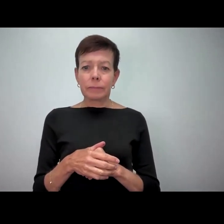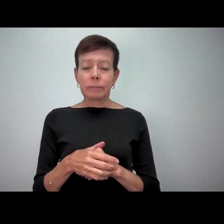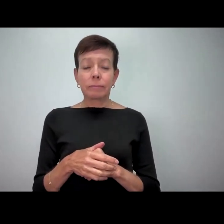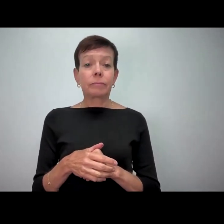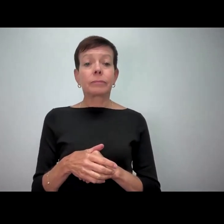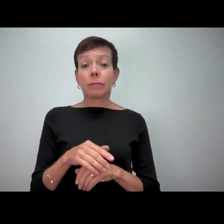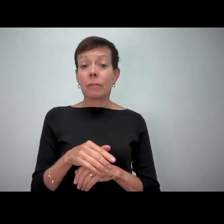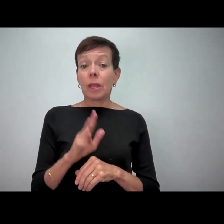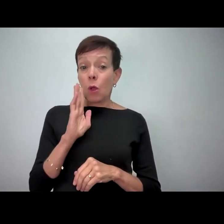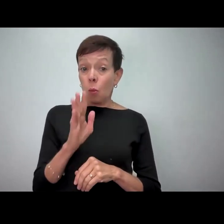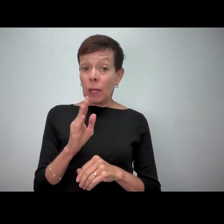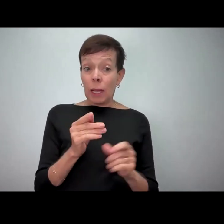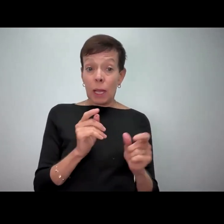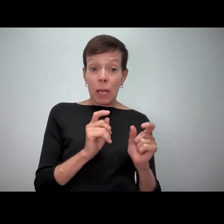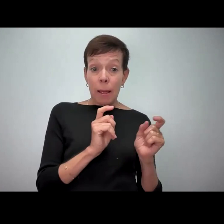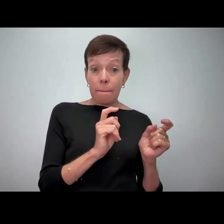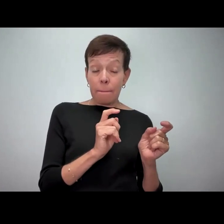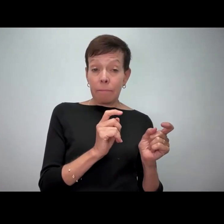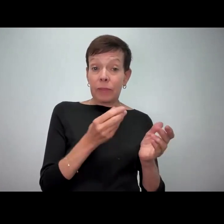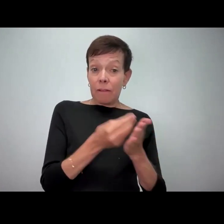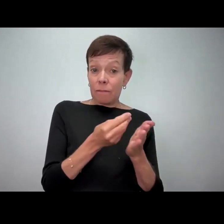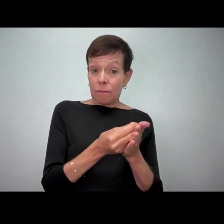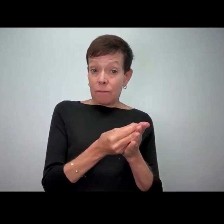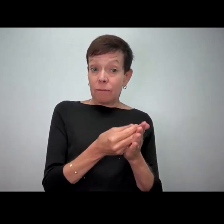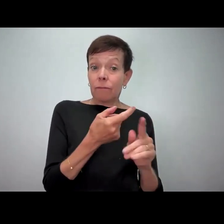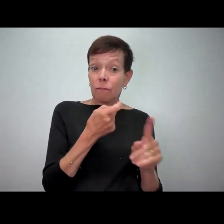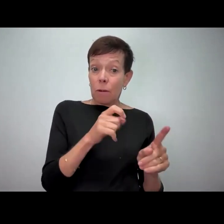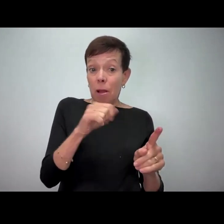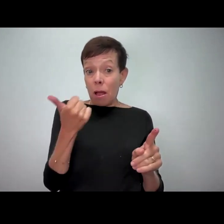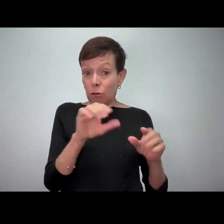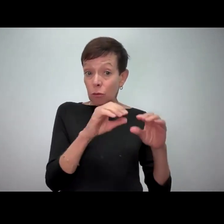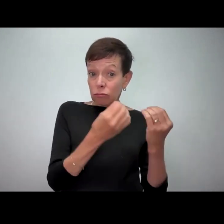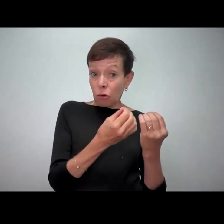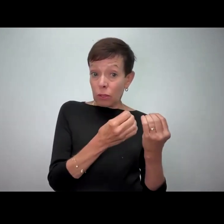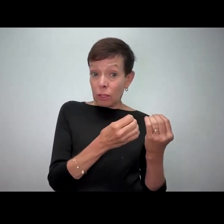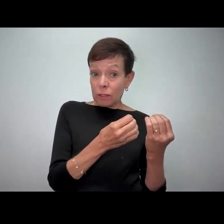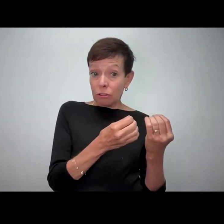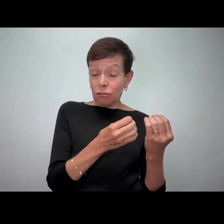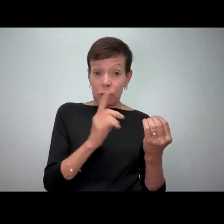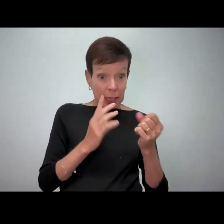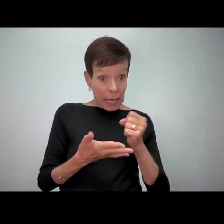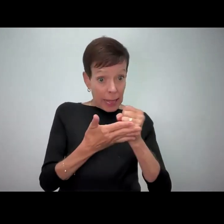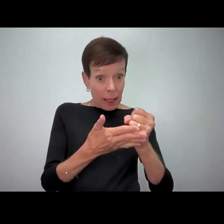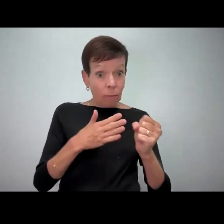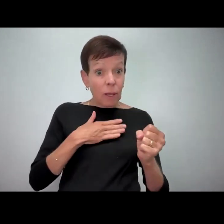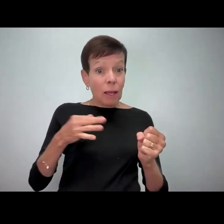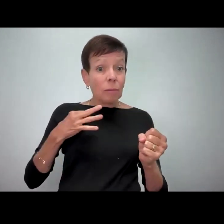this application? That's a great question. So if you are applying for multiple grants,